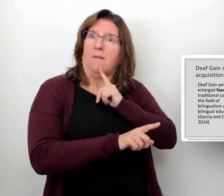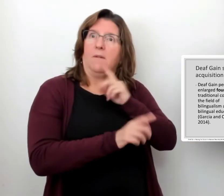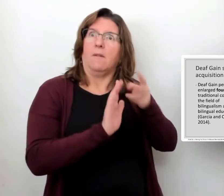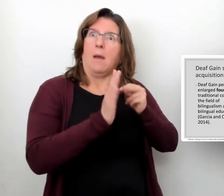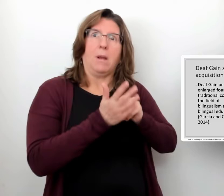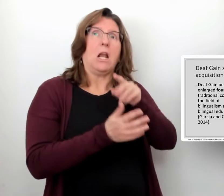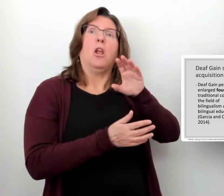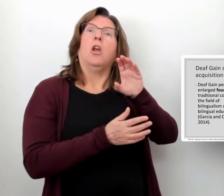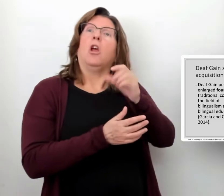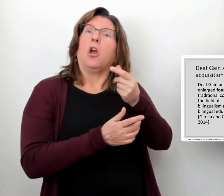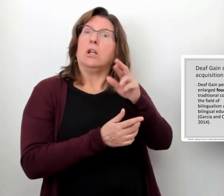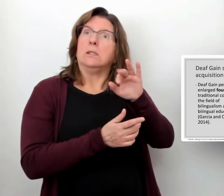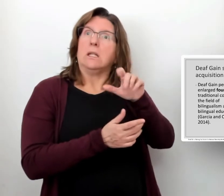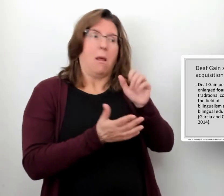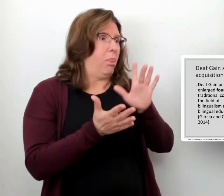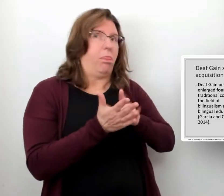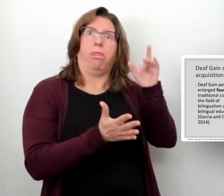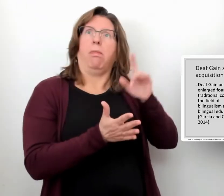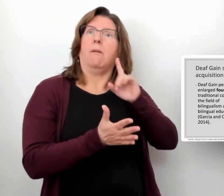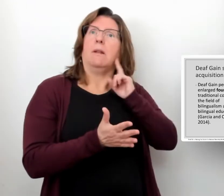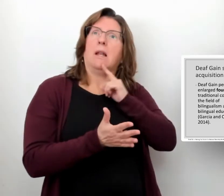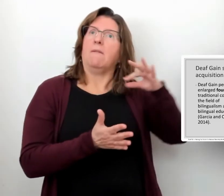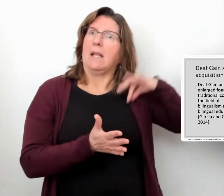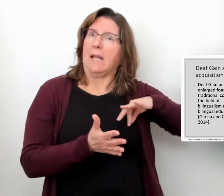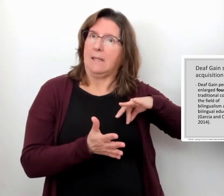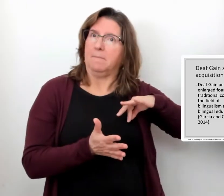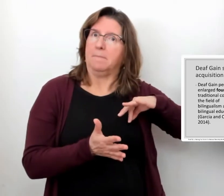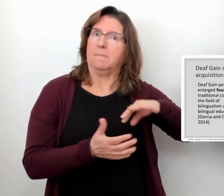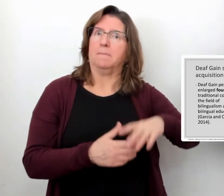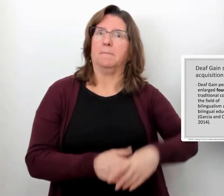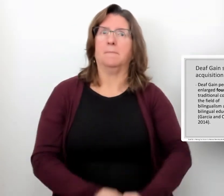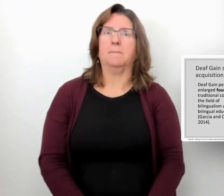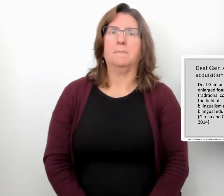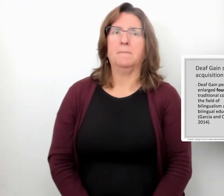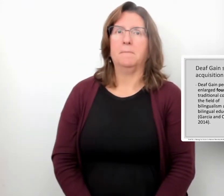that needed to be reconsidered from the deaf gain perspective.